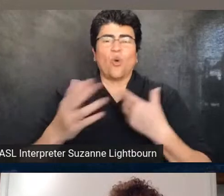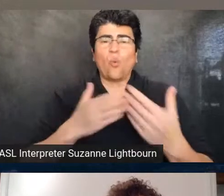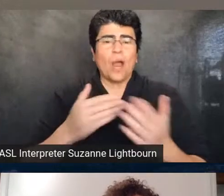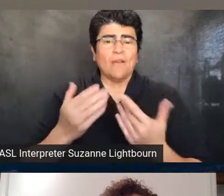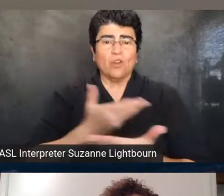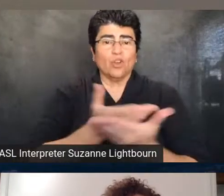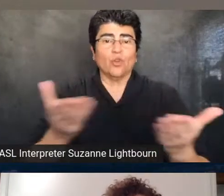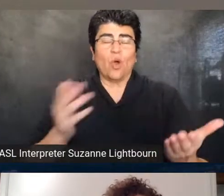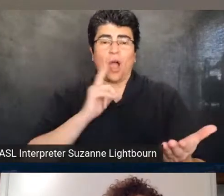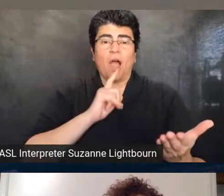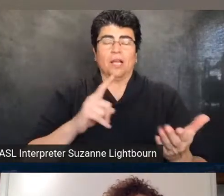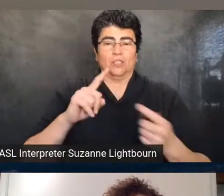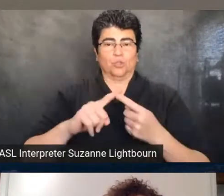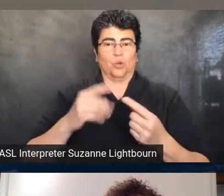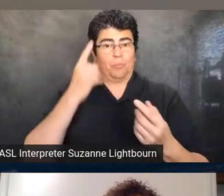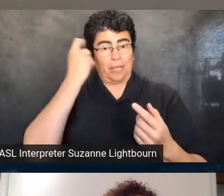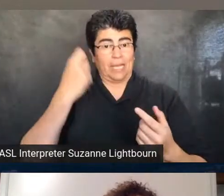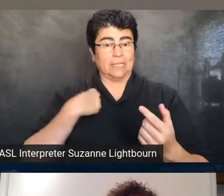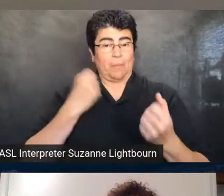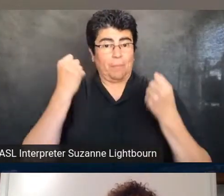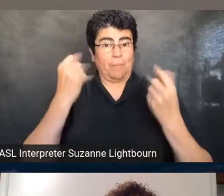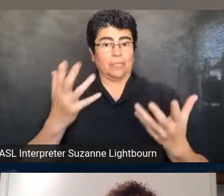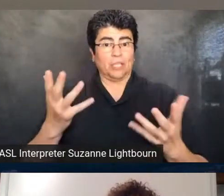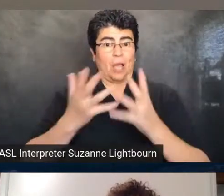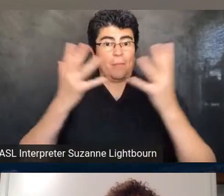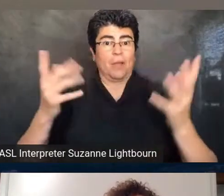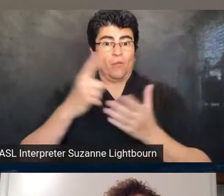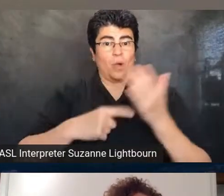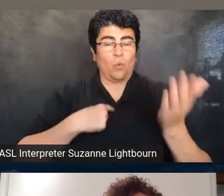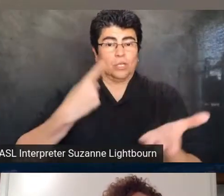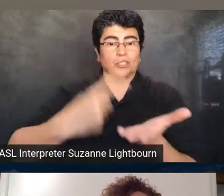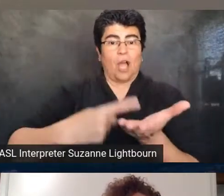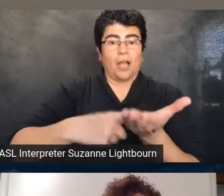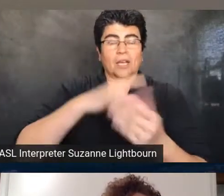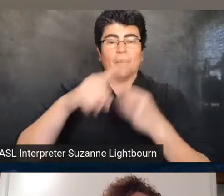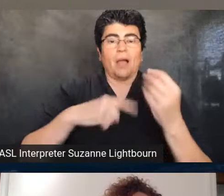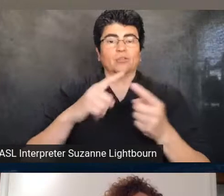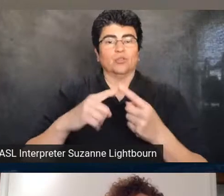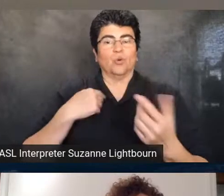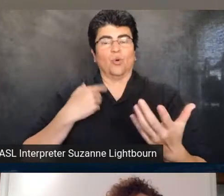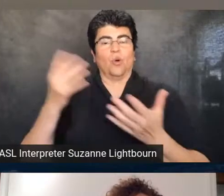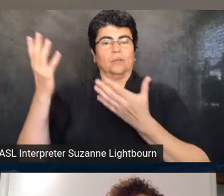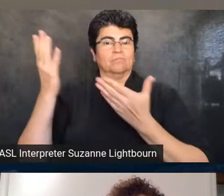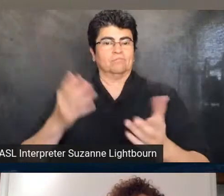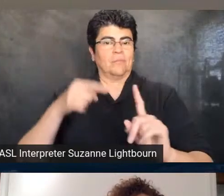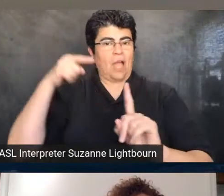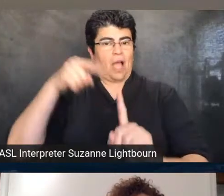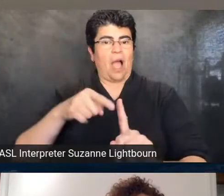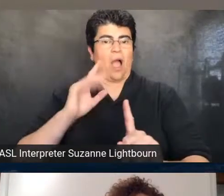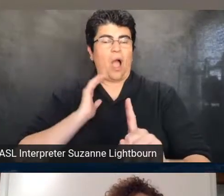because a lot of what we're talking about does come down to our voice and humanity